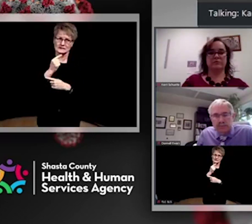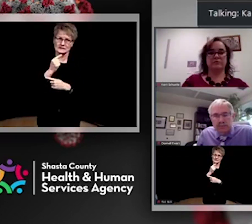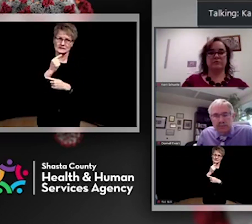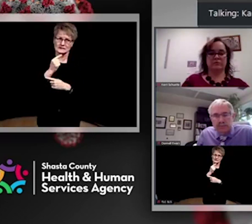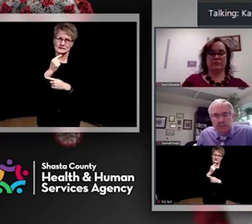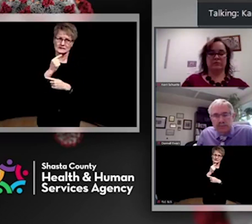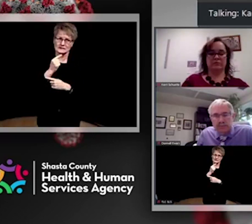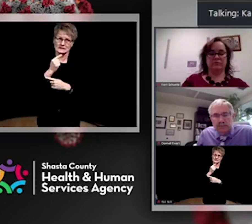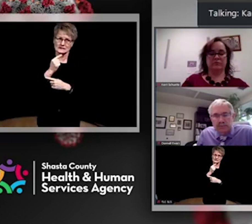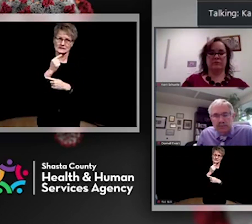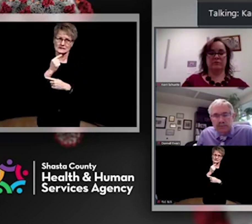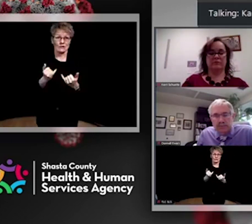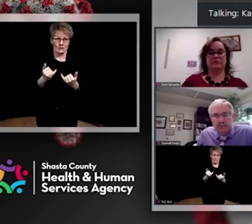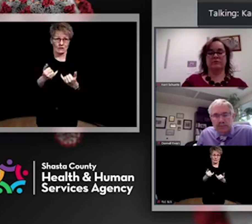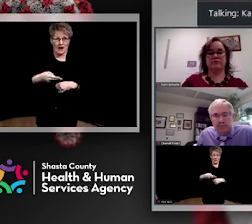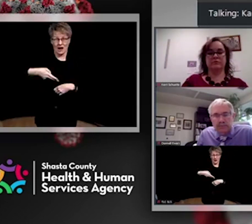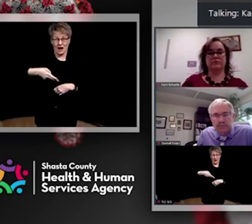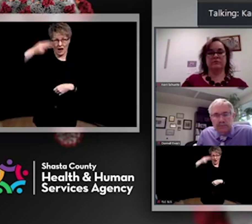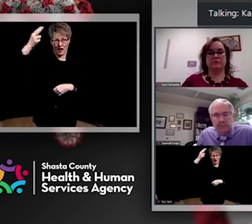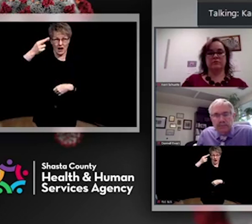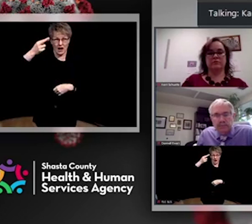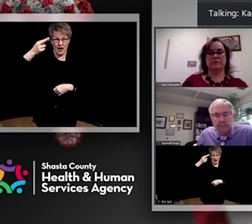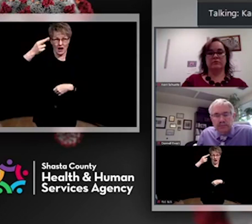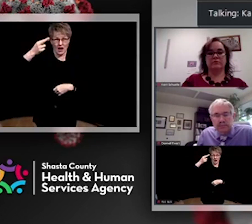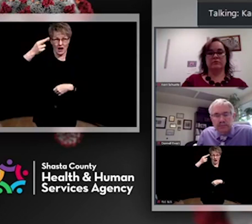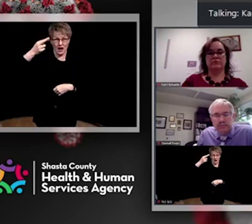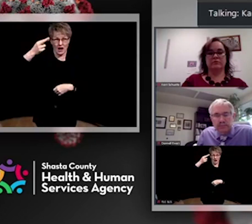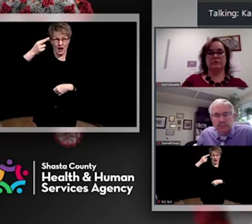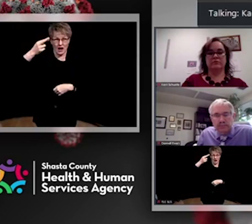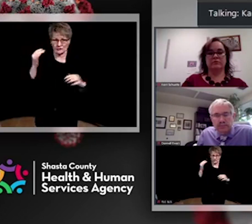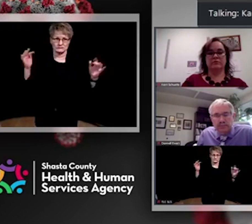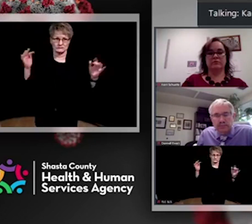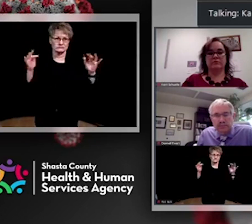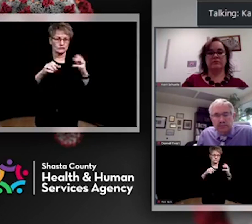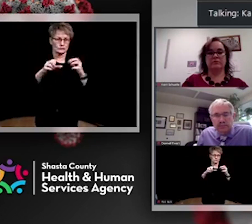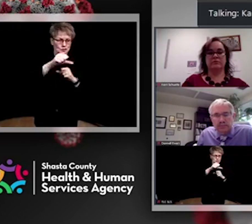as well as if you're getting together in social gatherings, whether that's with your family